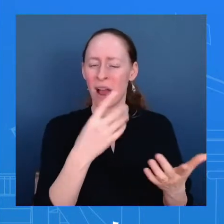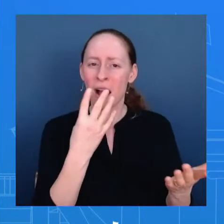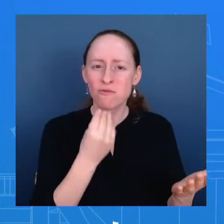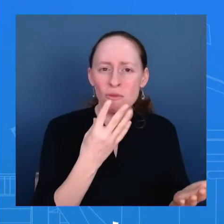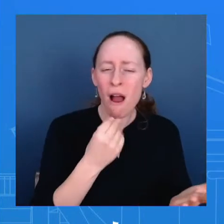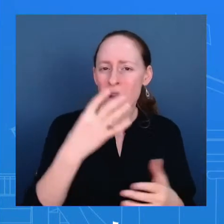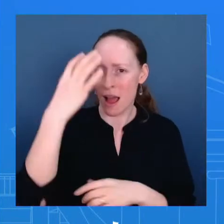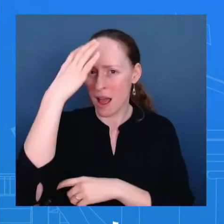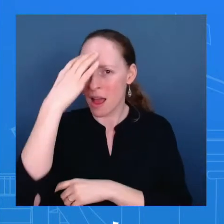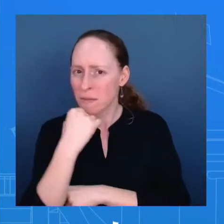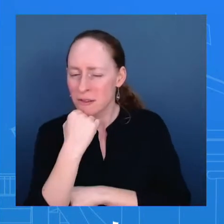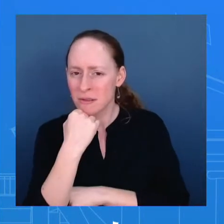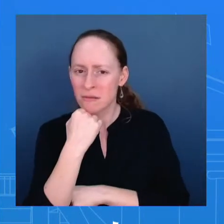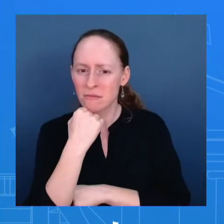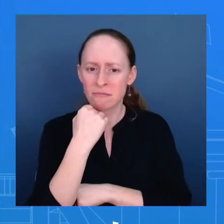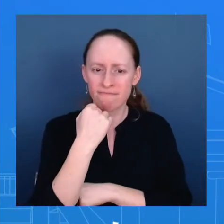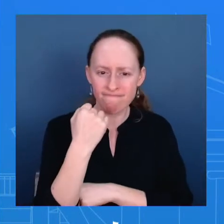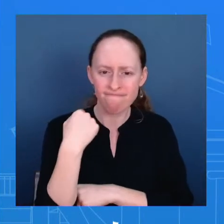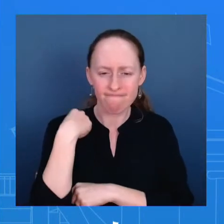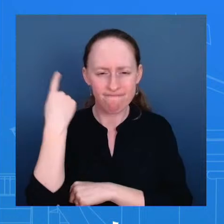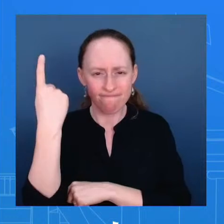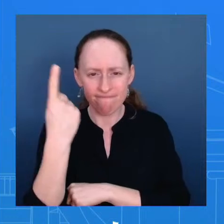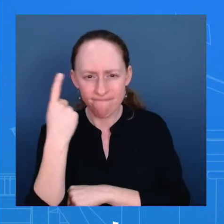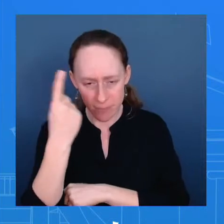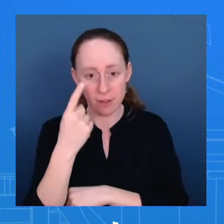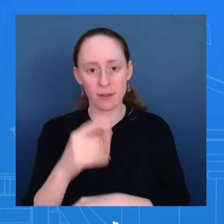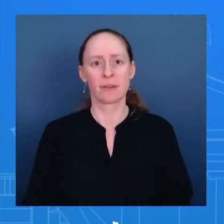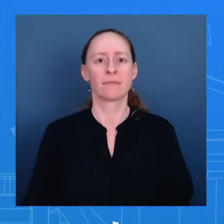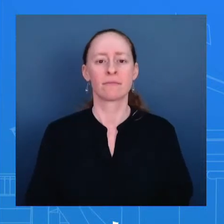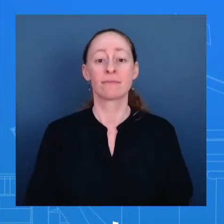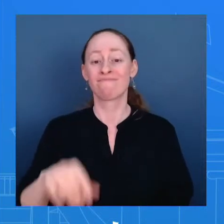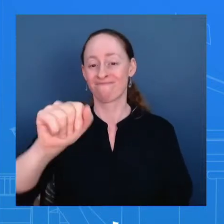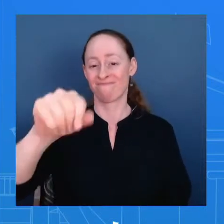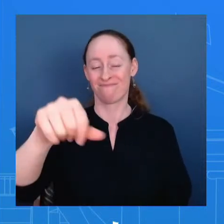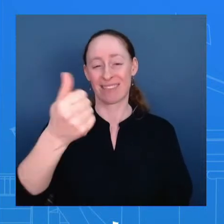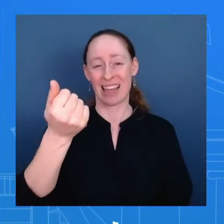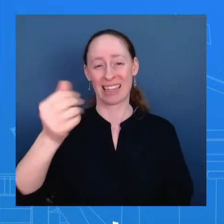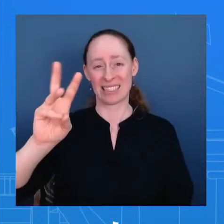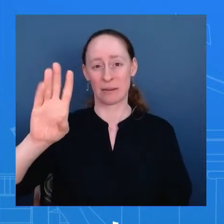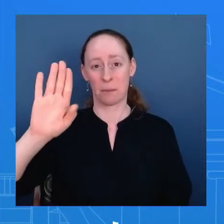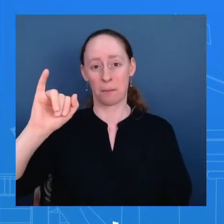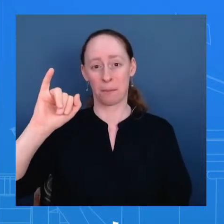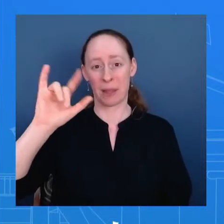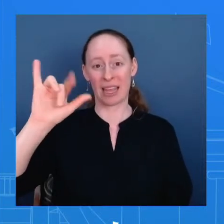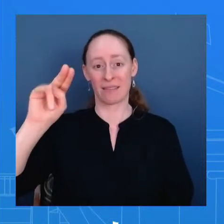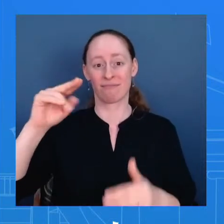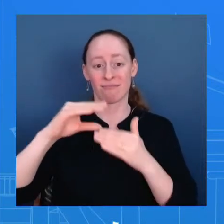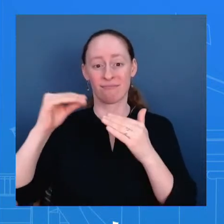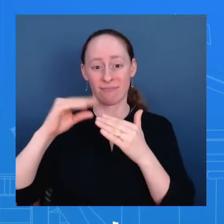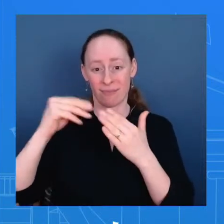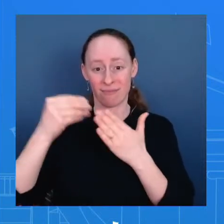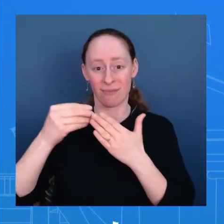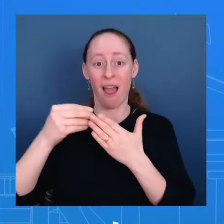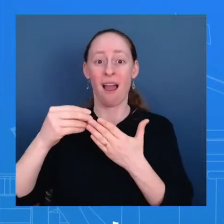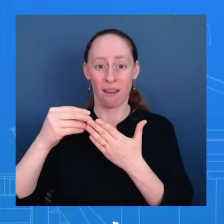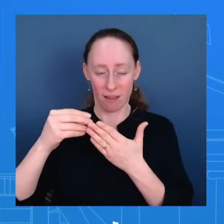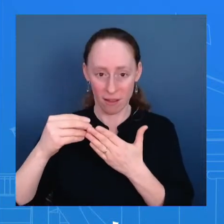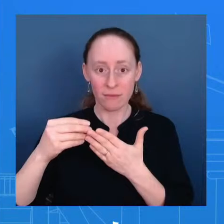The $16 billion number that we're releasing today is new. It's an updated number. But I mean, if you may remember that the previous total shared publicly was $7 billion,